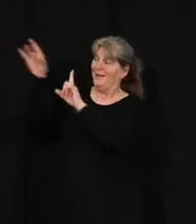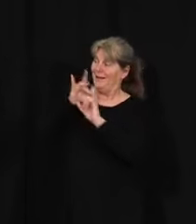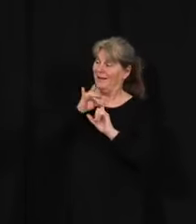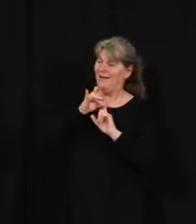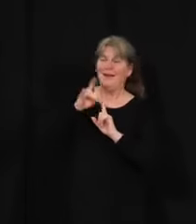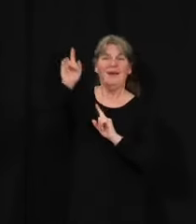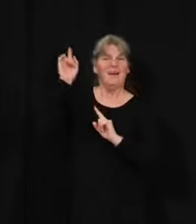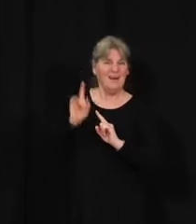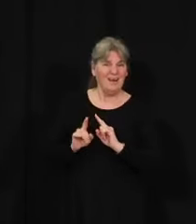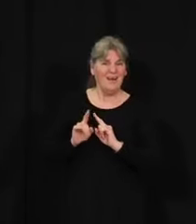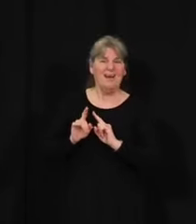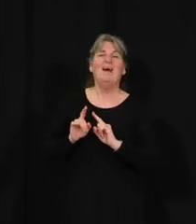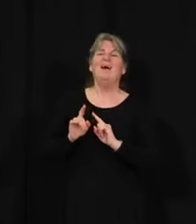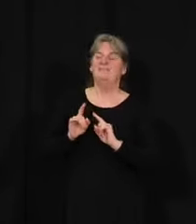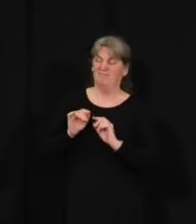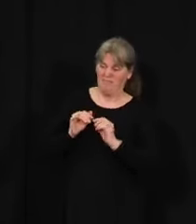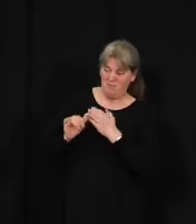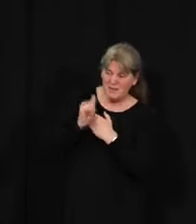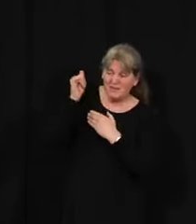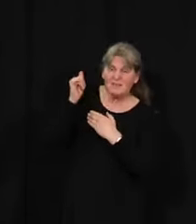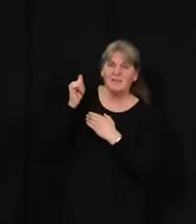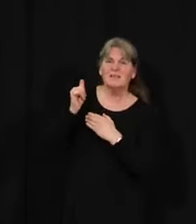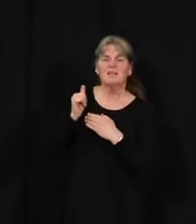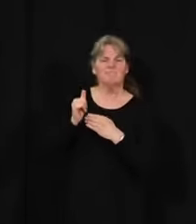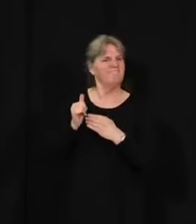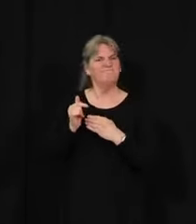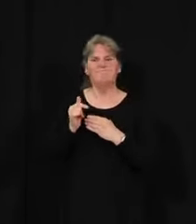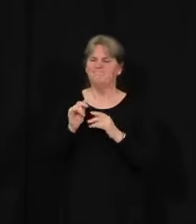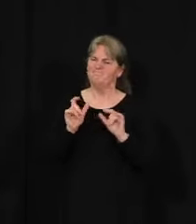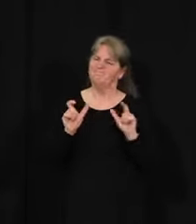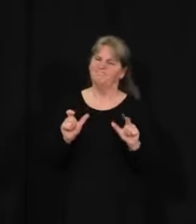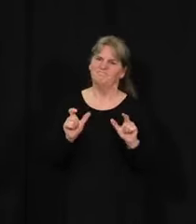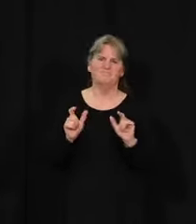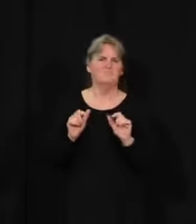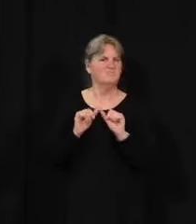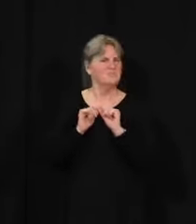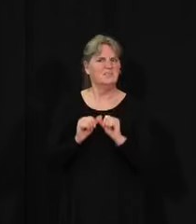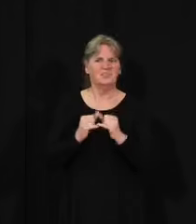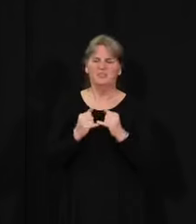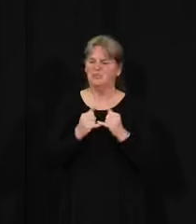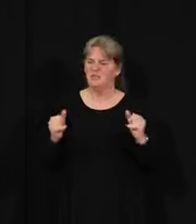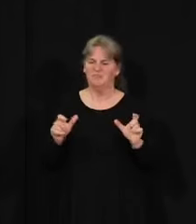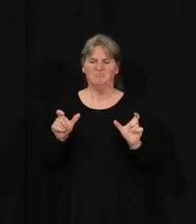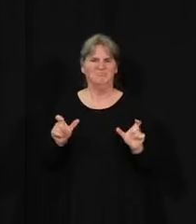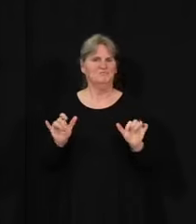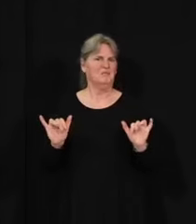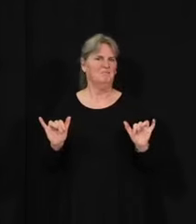level when we can be more confident about that going to a